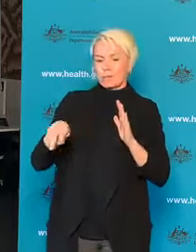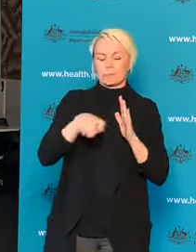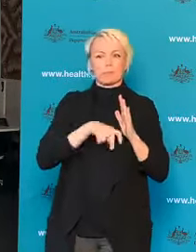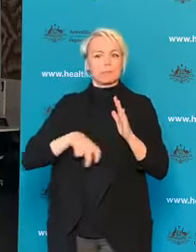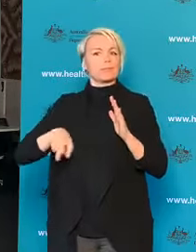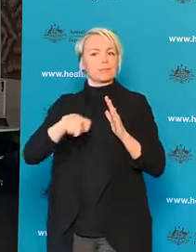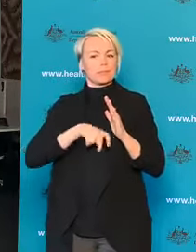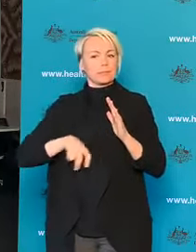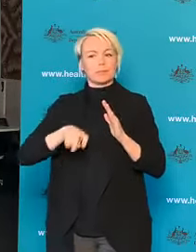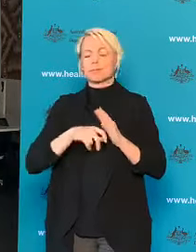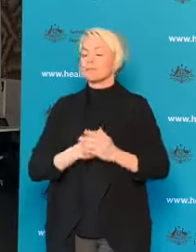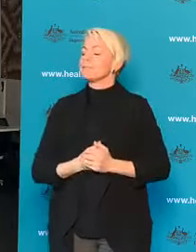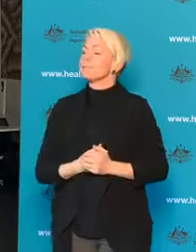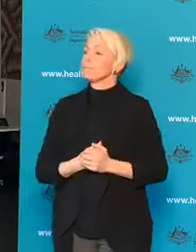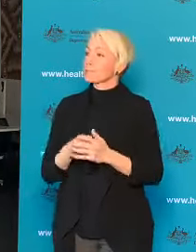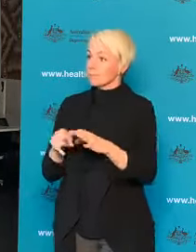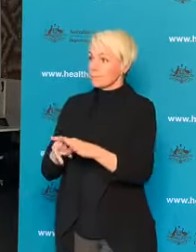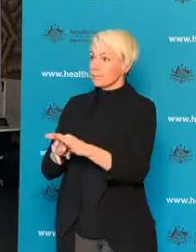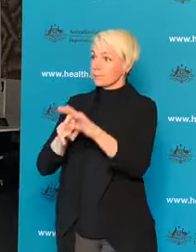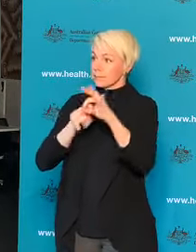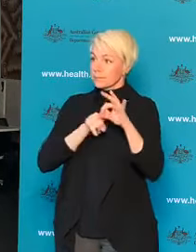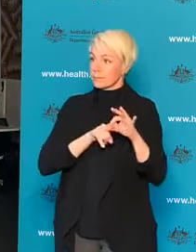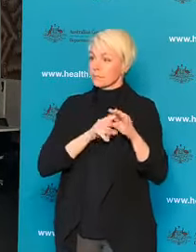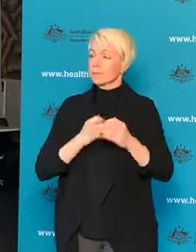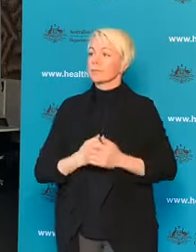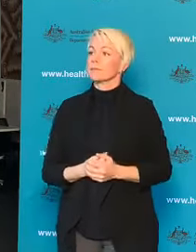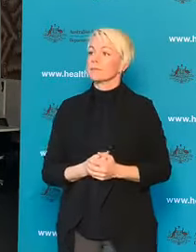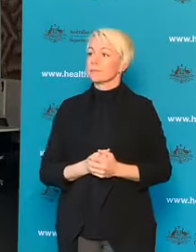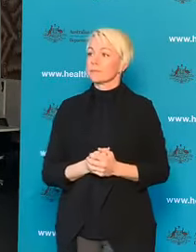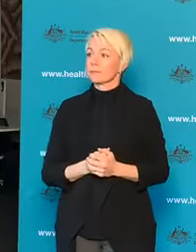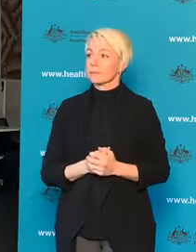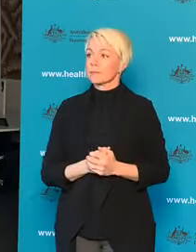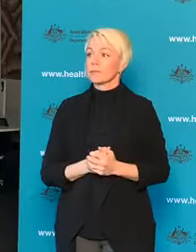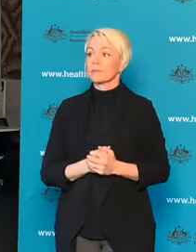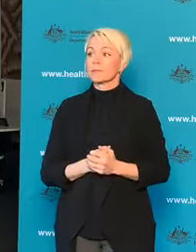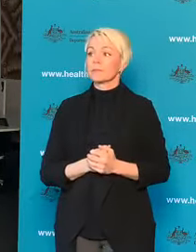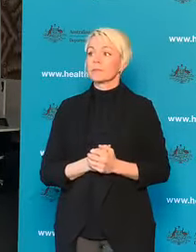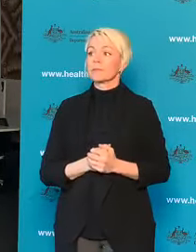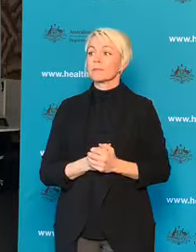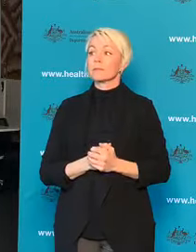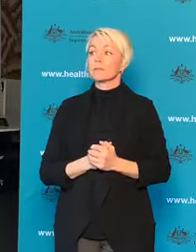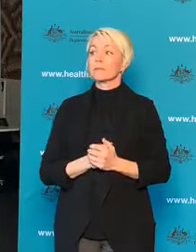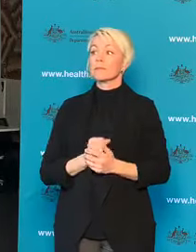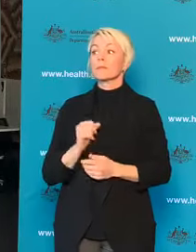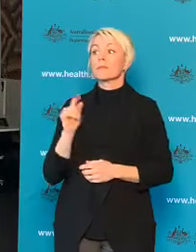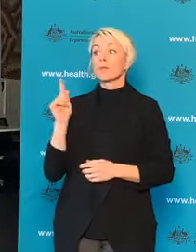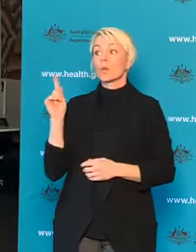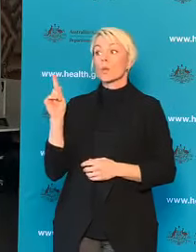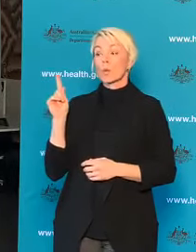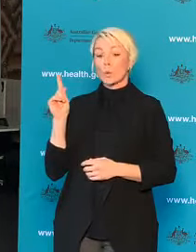Reporter:Professor Kidd, today New South Wales announced that Victorians who travel to the state will have to undergo hotel quarantine.